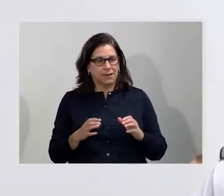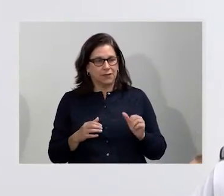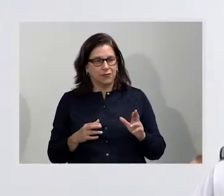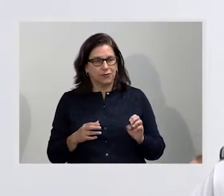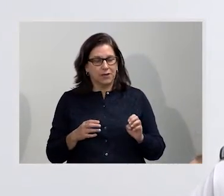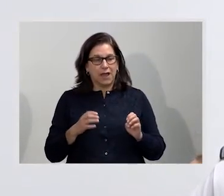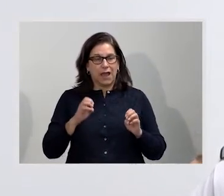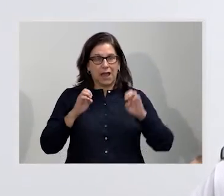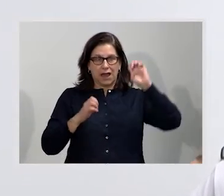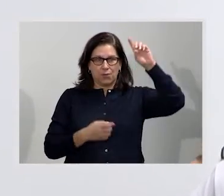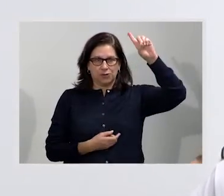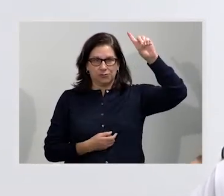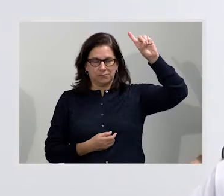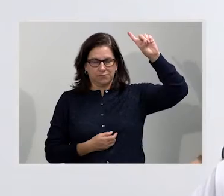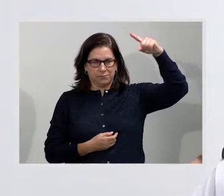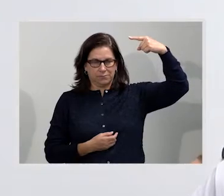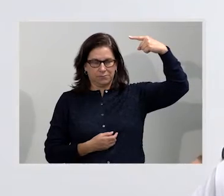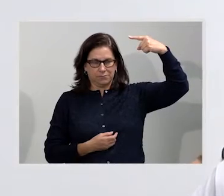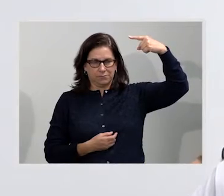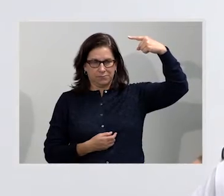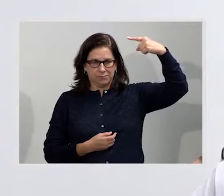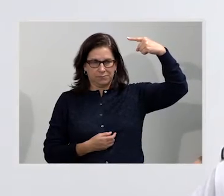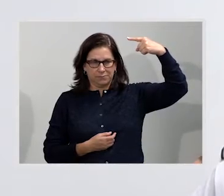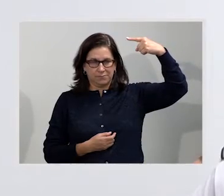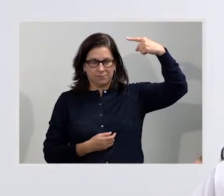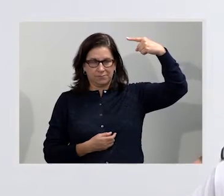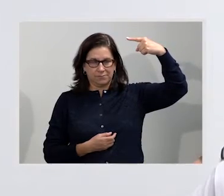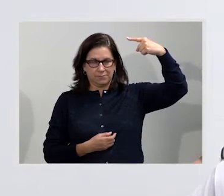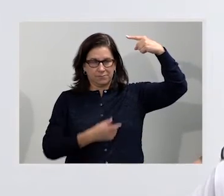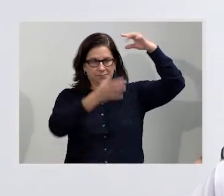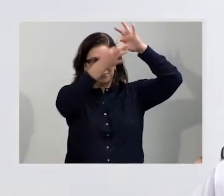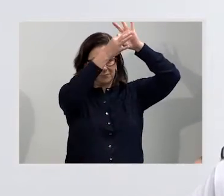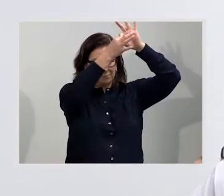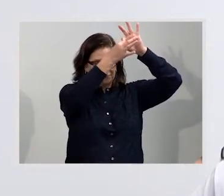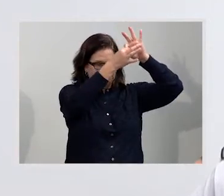OF THIS -- ALL OF THAT WILL DEPEND ON EVERYTHING THAT WE HAVE HERE.